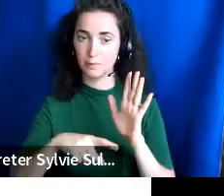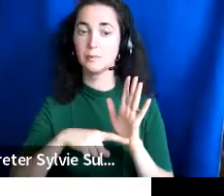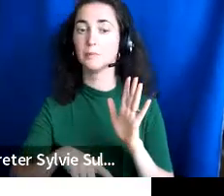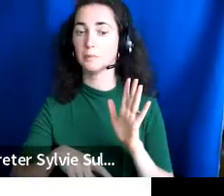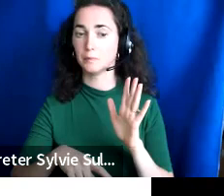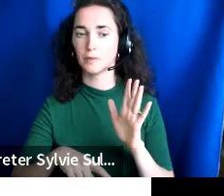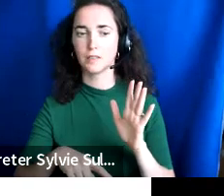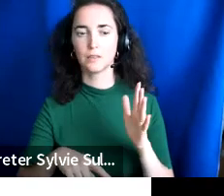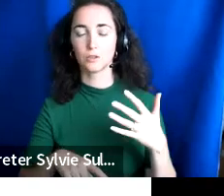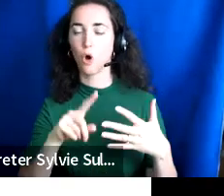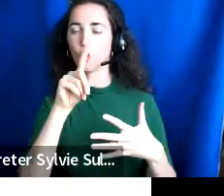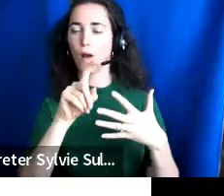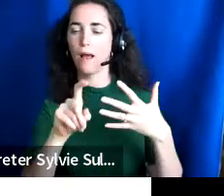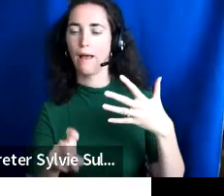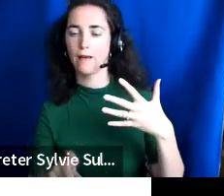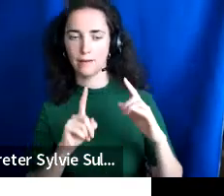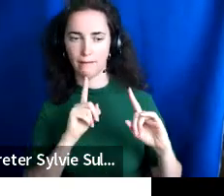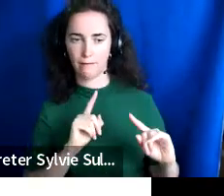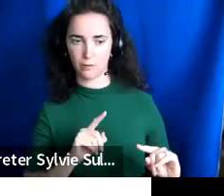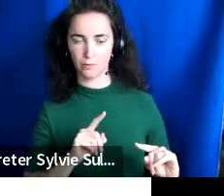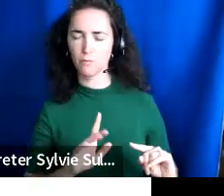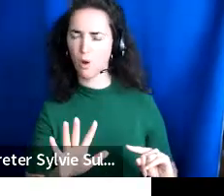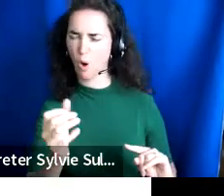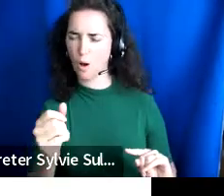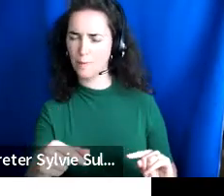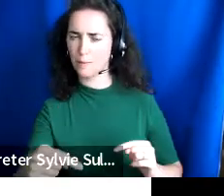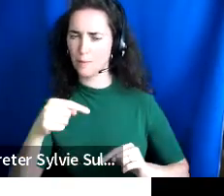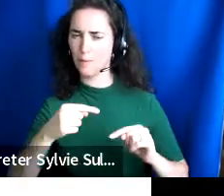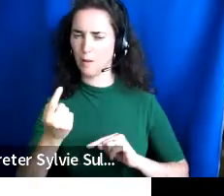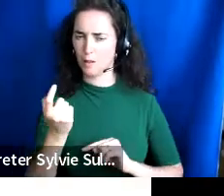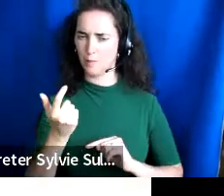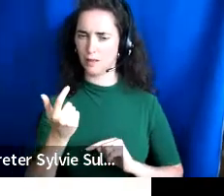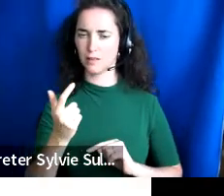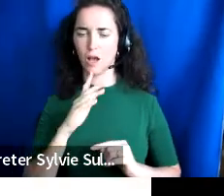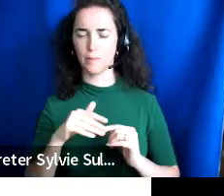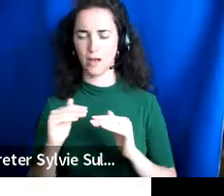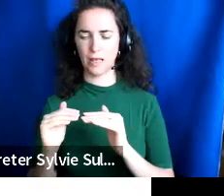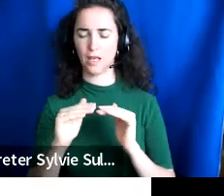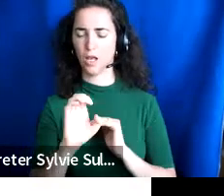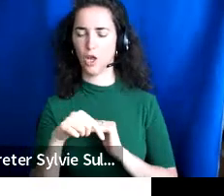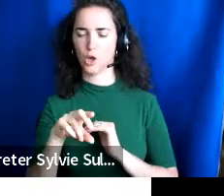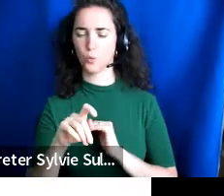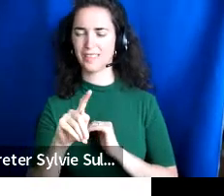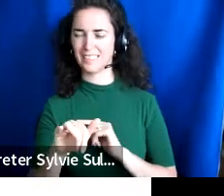Now back up a little bit and talk about equity inclusiveness again.